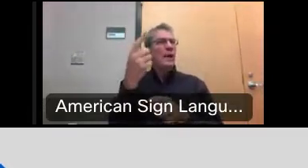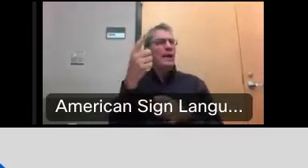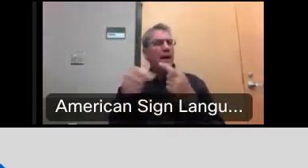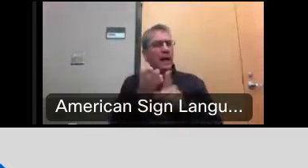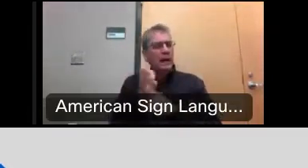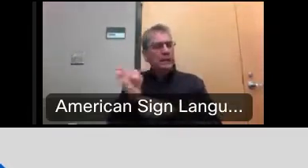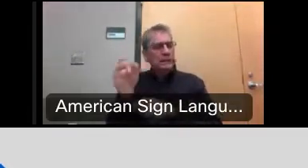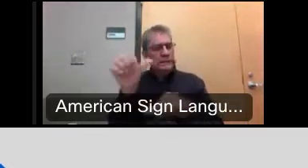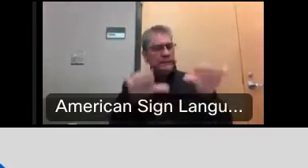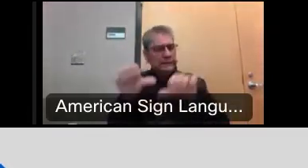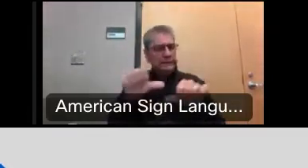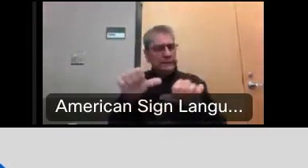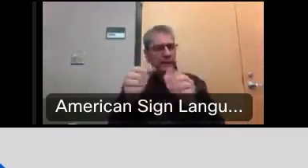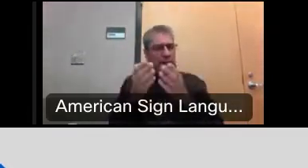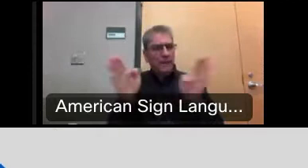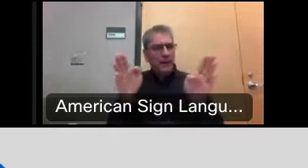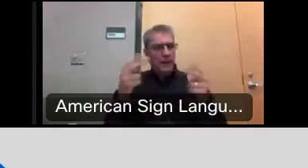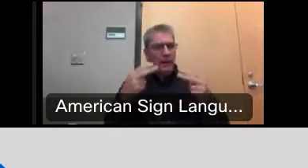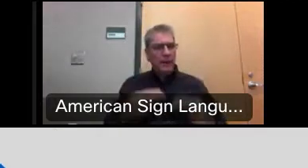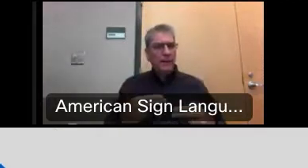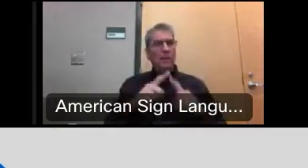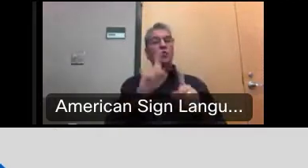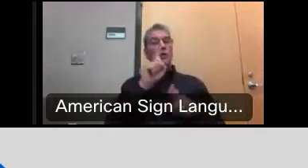health. It's about society and society's understanding